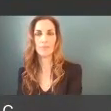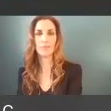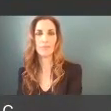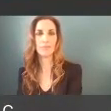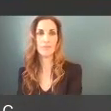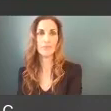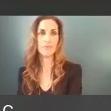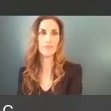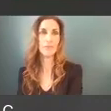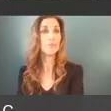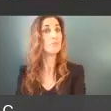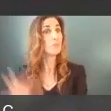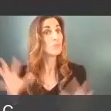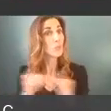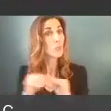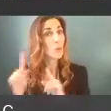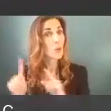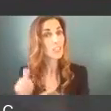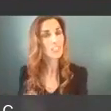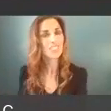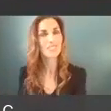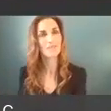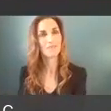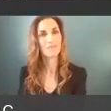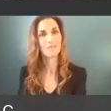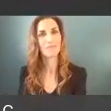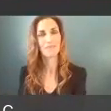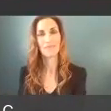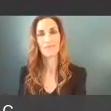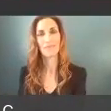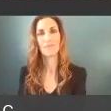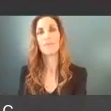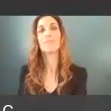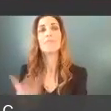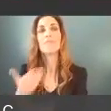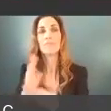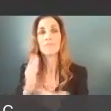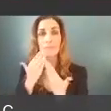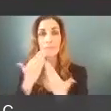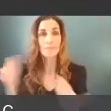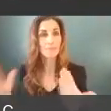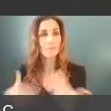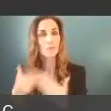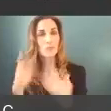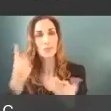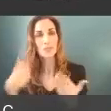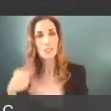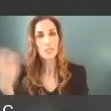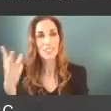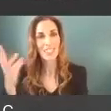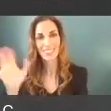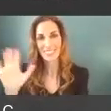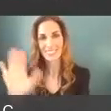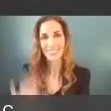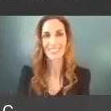[Staff] There are no further questions today. [Commissioner Arkoosh] All right. Thank you everyone and we'll see you next Wednesday.